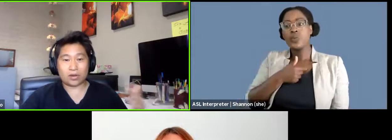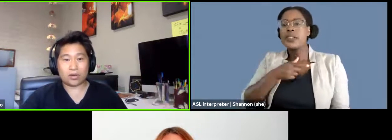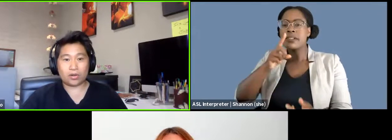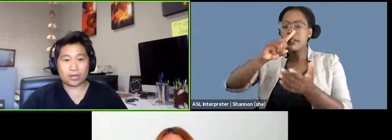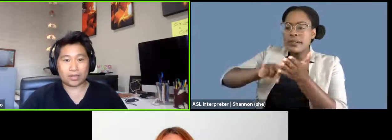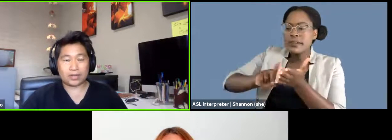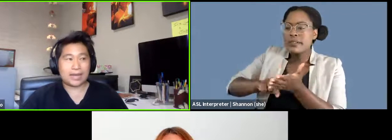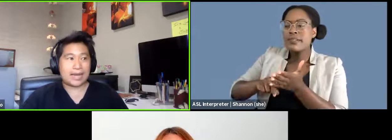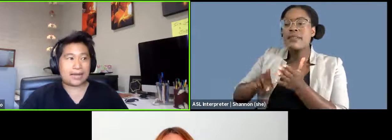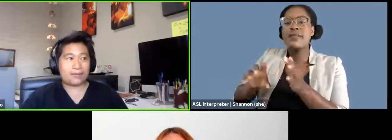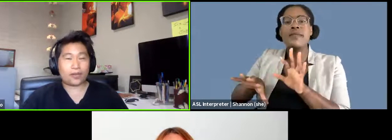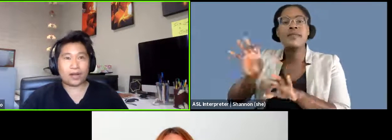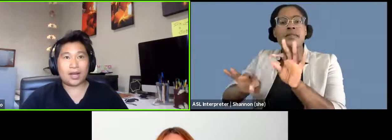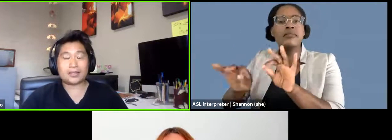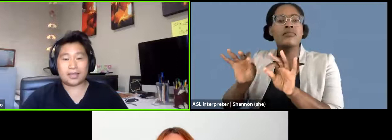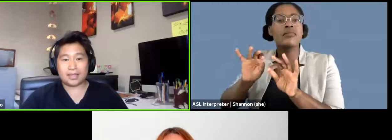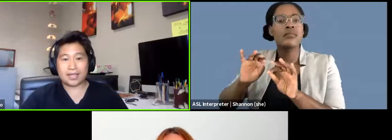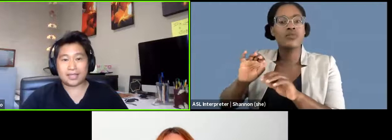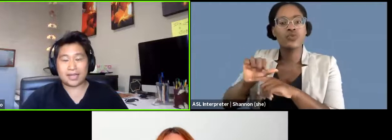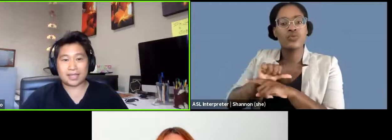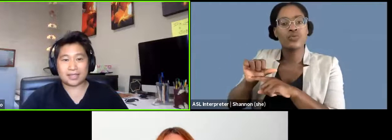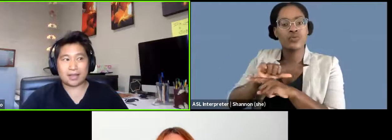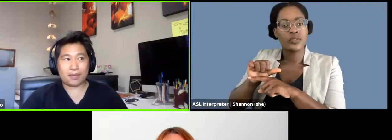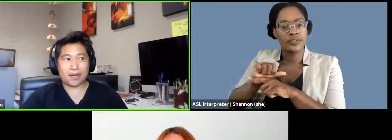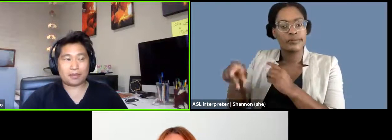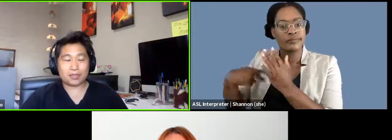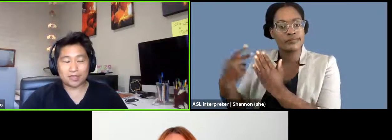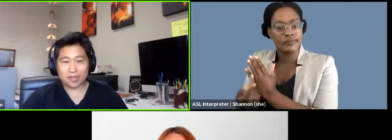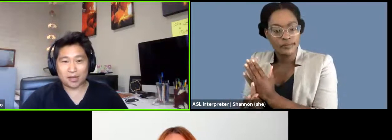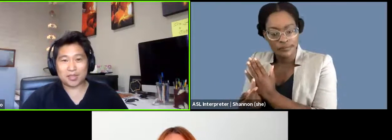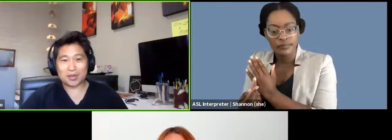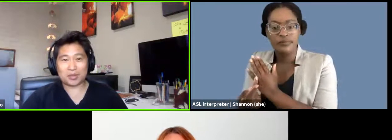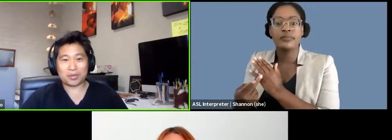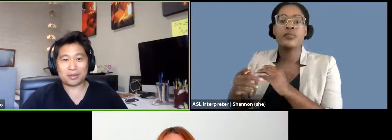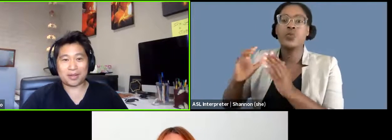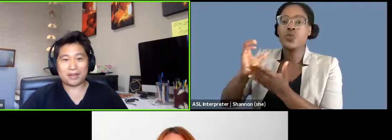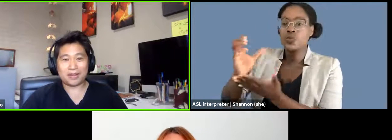our culture and for us, I think that's the next step and I am so, so thrilled about it.